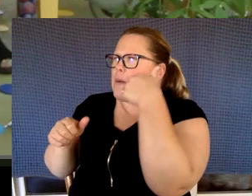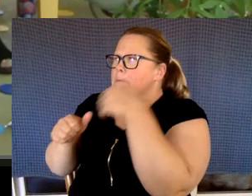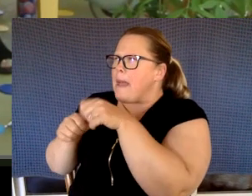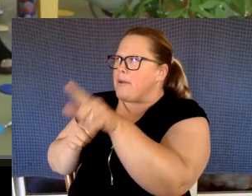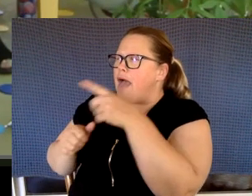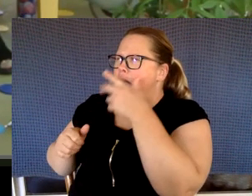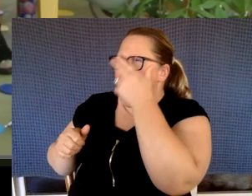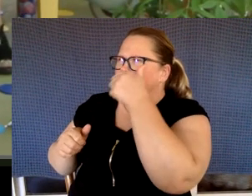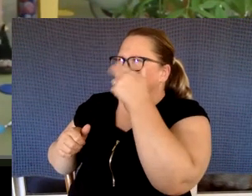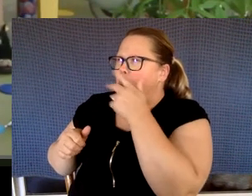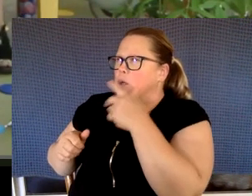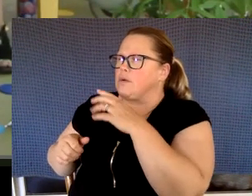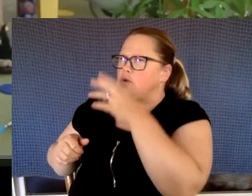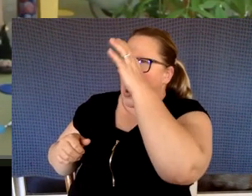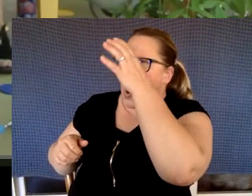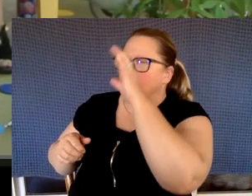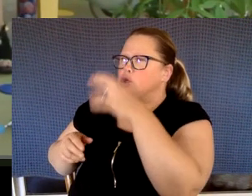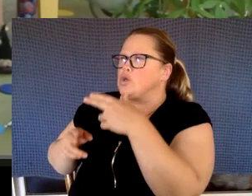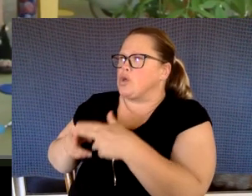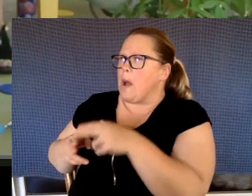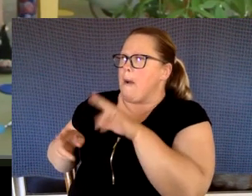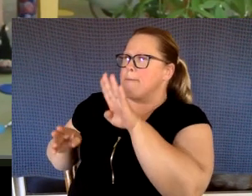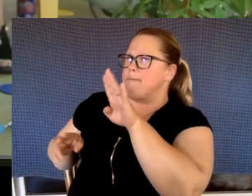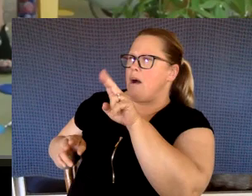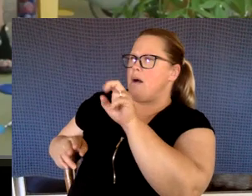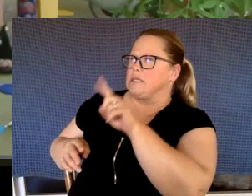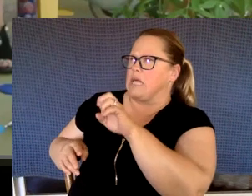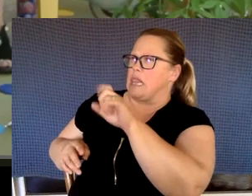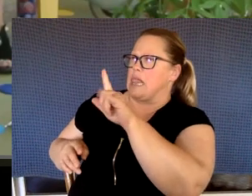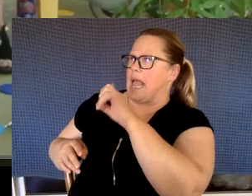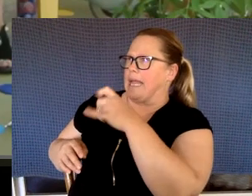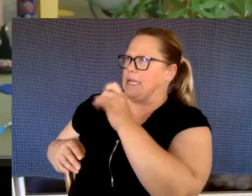used that word didn't he? From here to infinity.